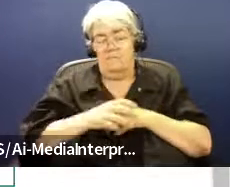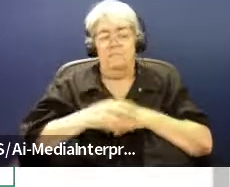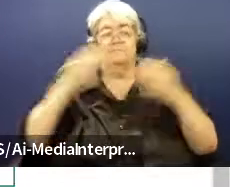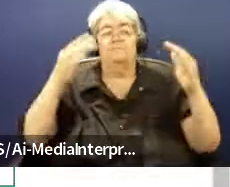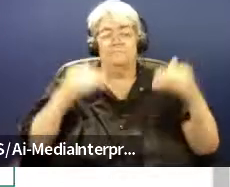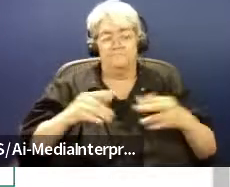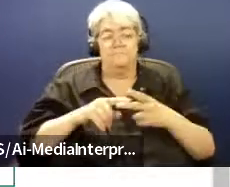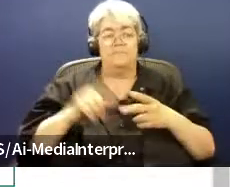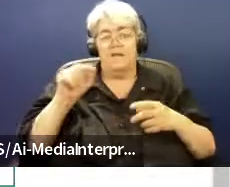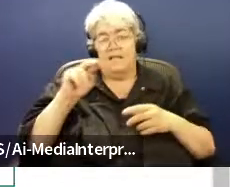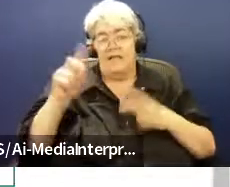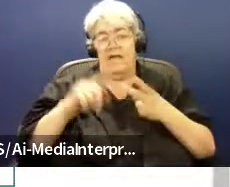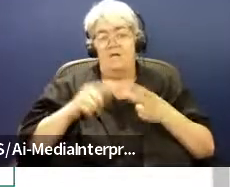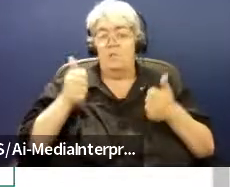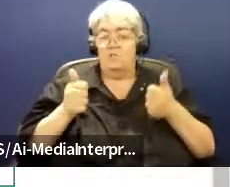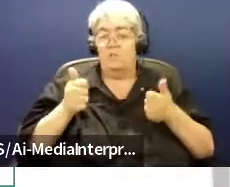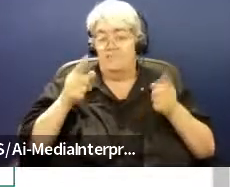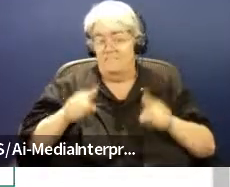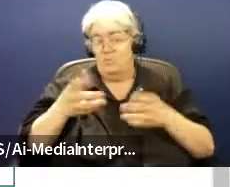so our convention is to use an*for required fields